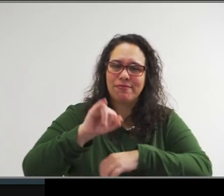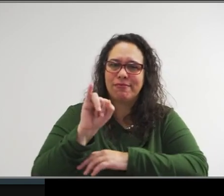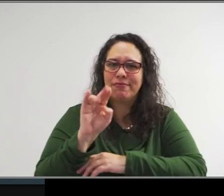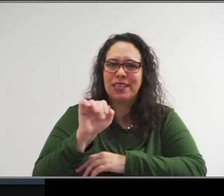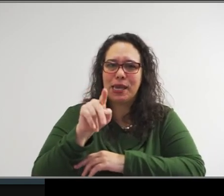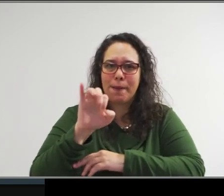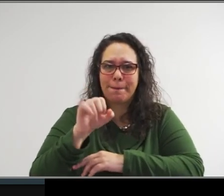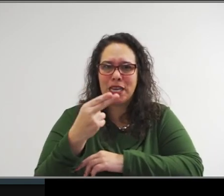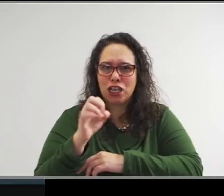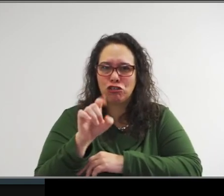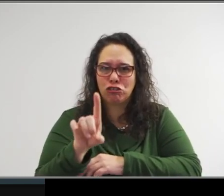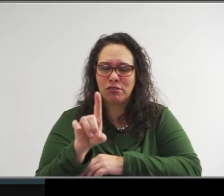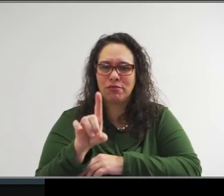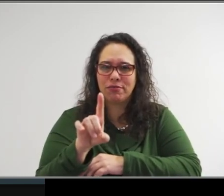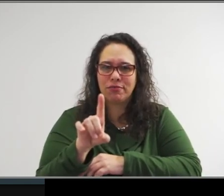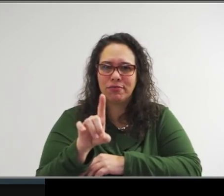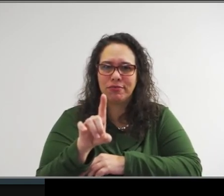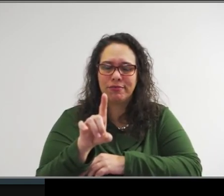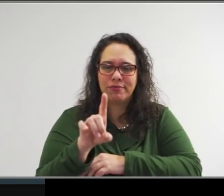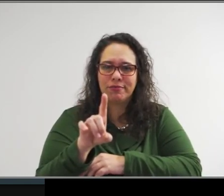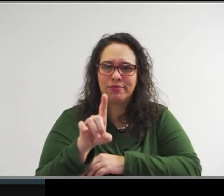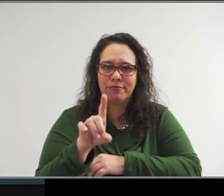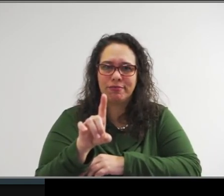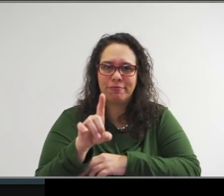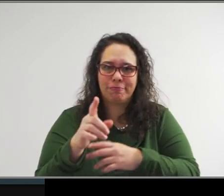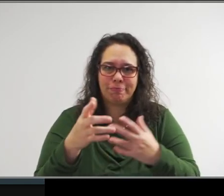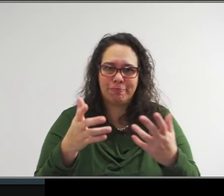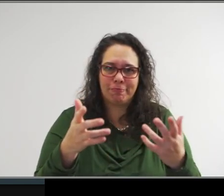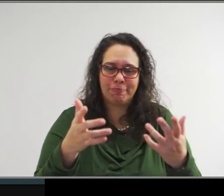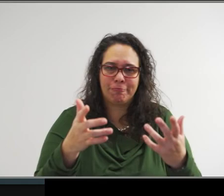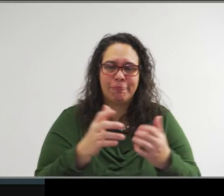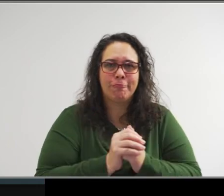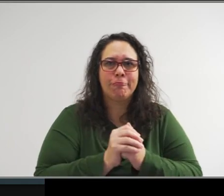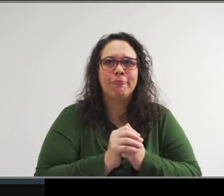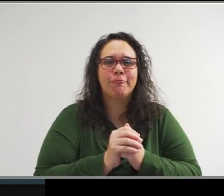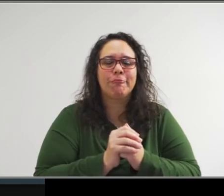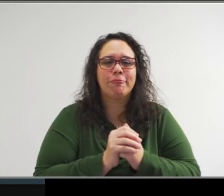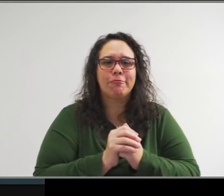And I can't help, but say, think this is all going on.